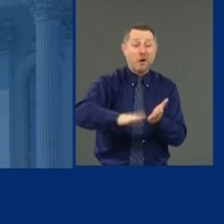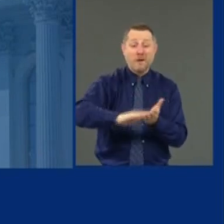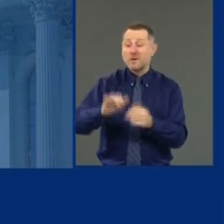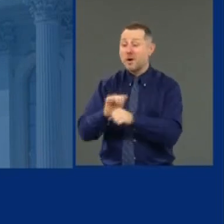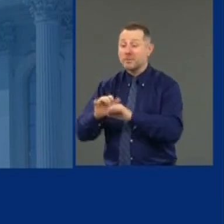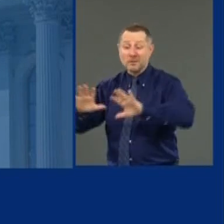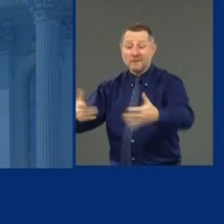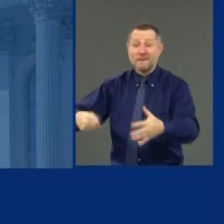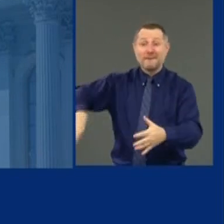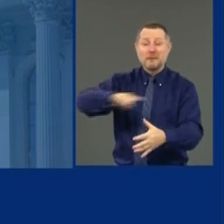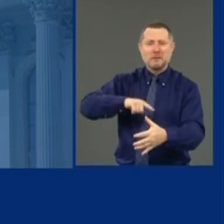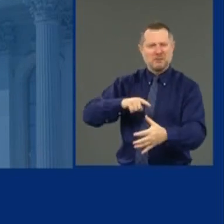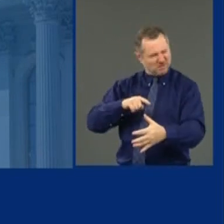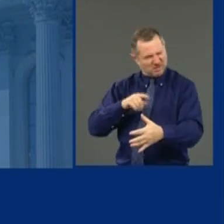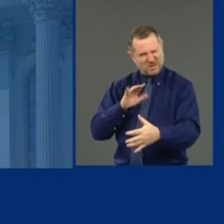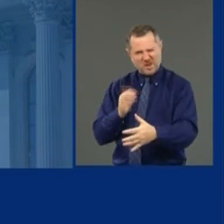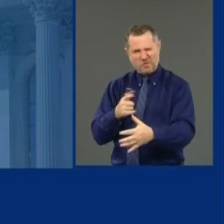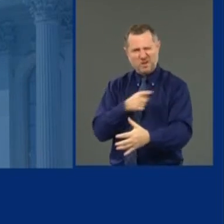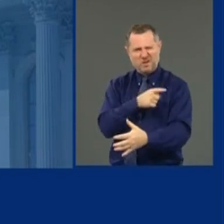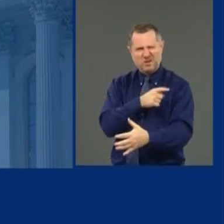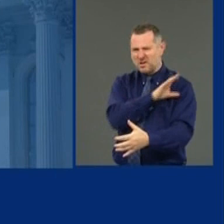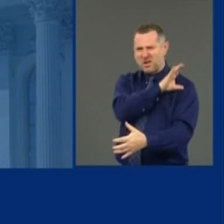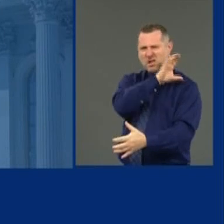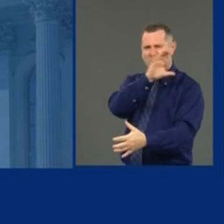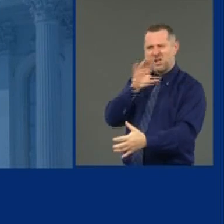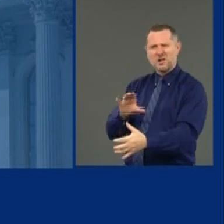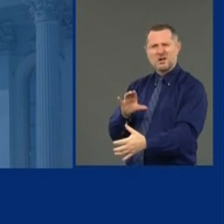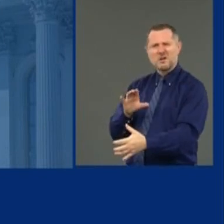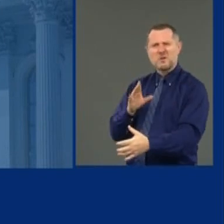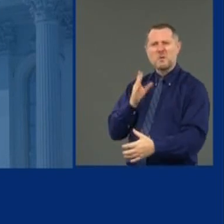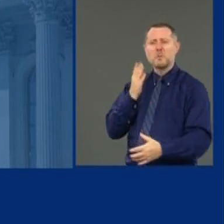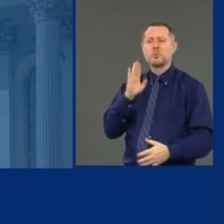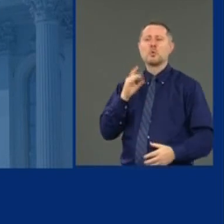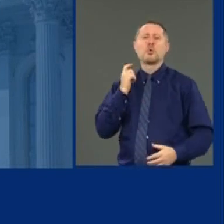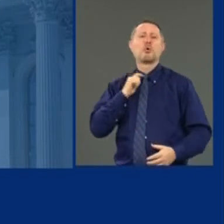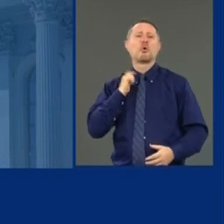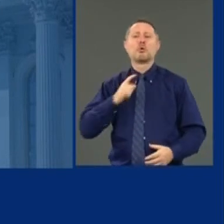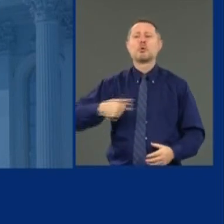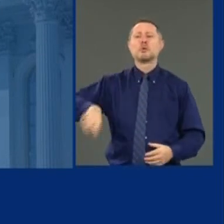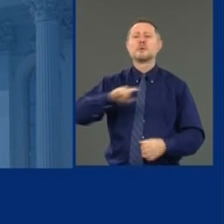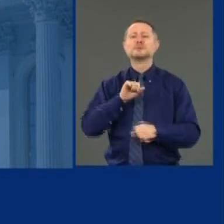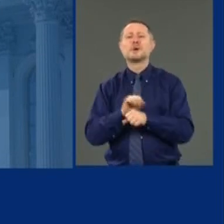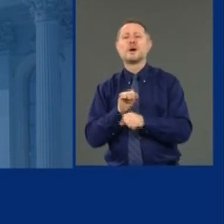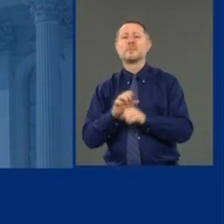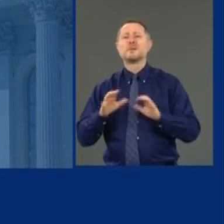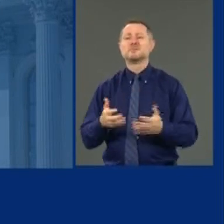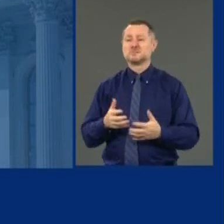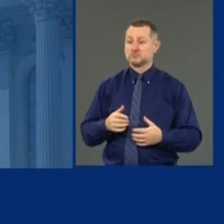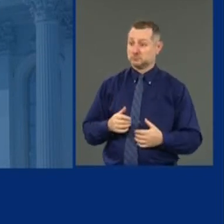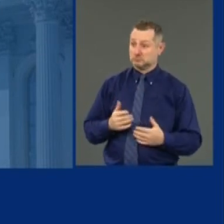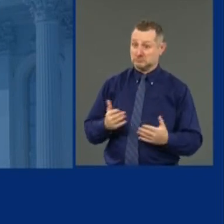WORKERS NOW. WHAT IS GOING TO HAPPEN TO THEM HOW ABOUT ALL THOSE BLUE COLLAR